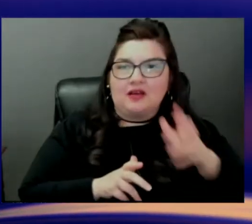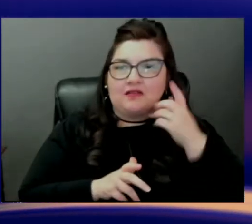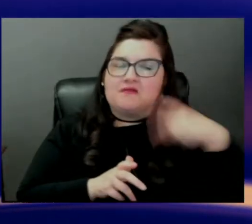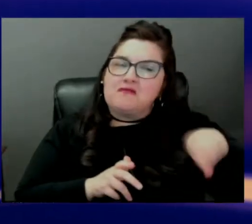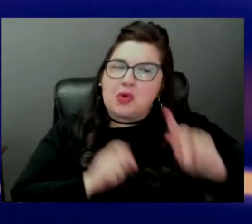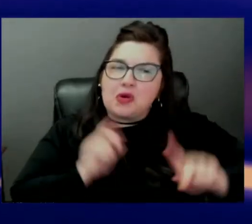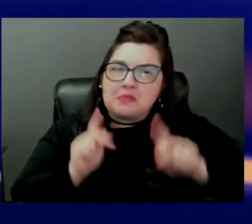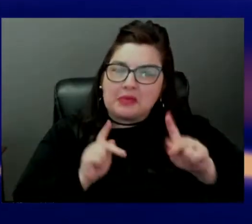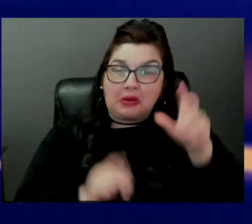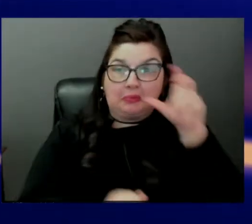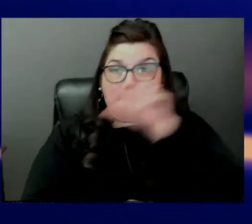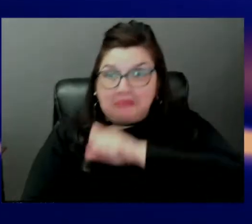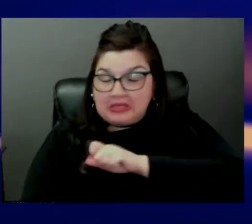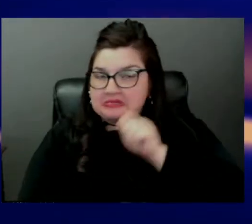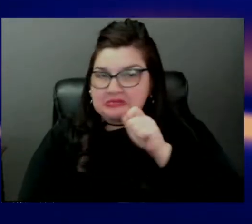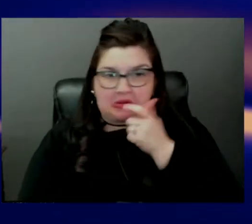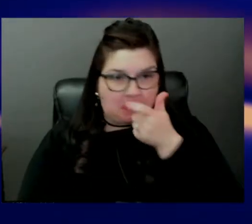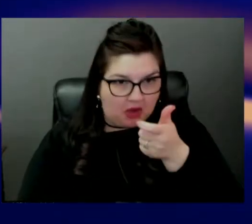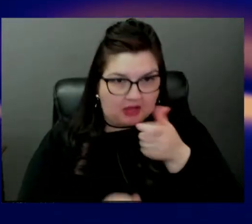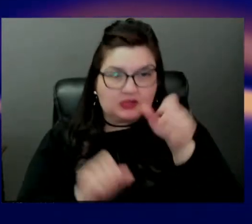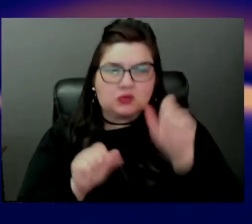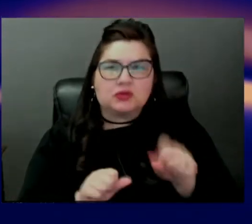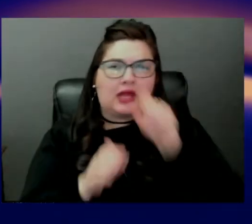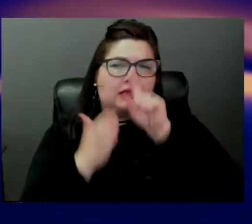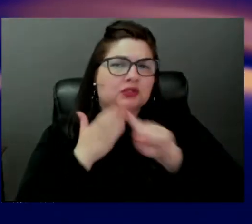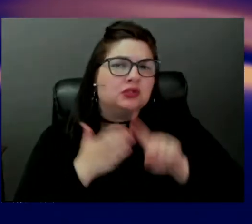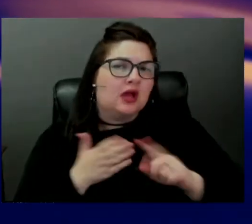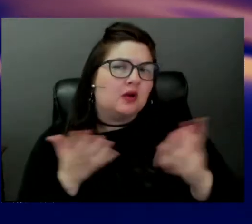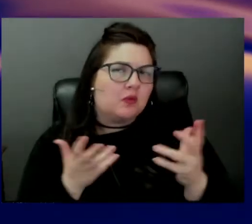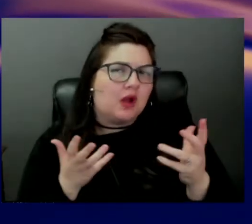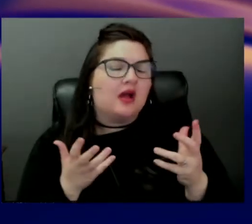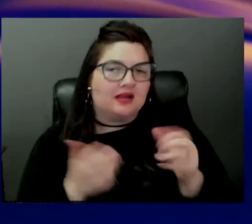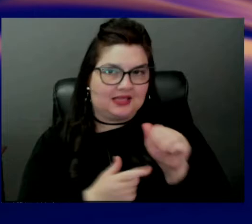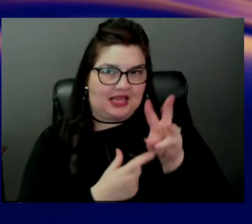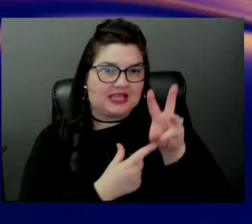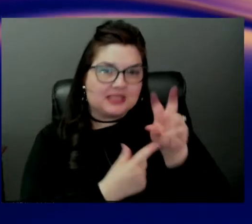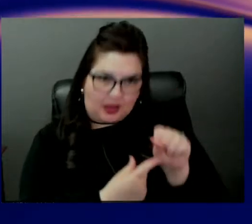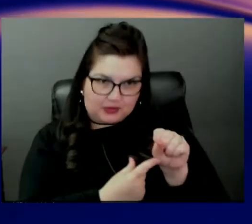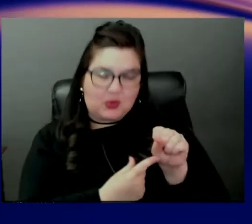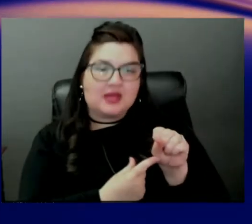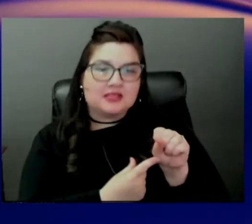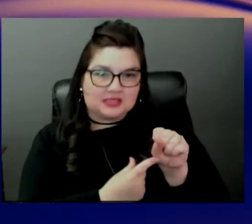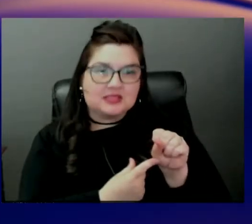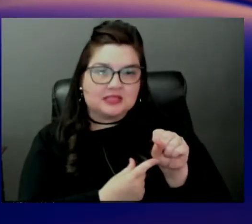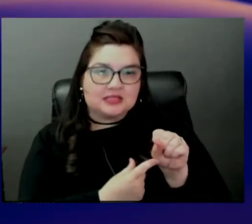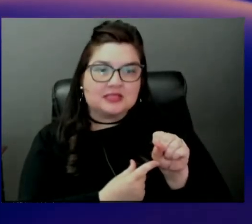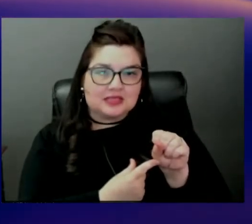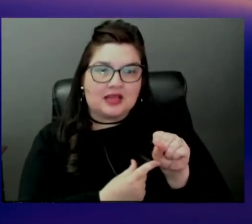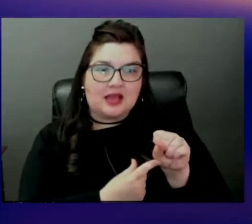they can always go to, you know, AWS, you know Power Hour and, you know, watch them.